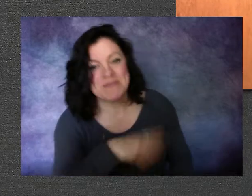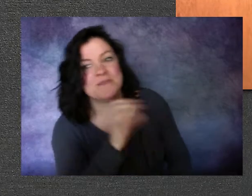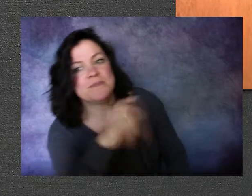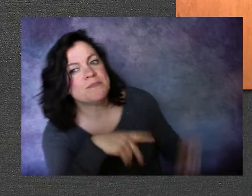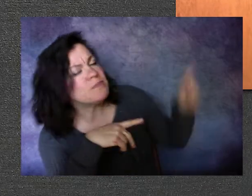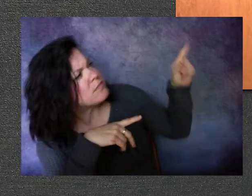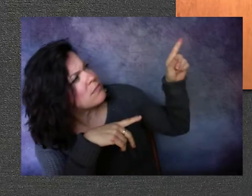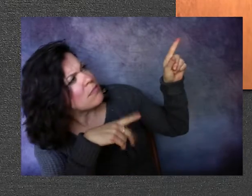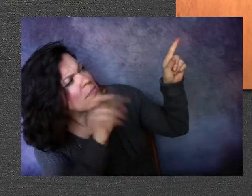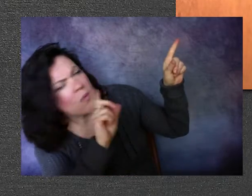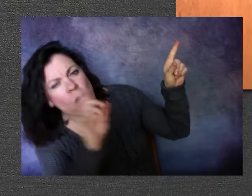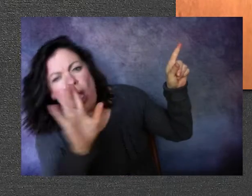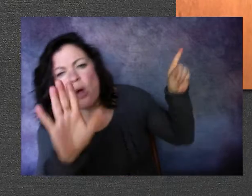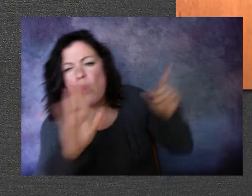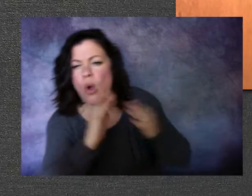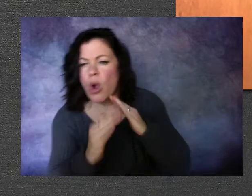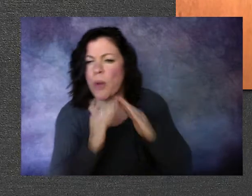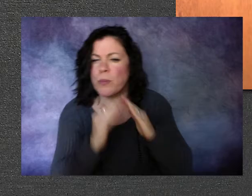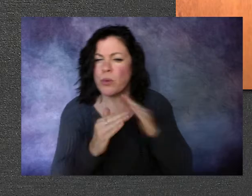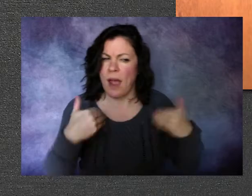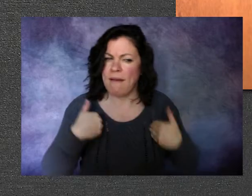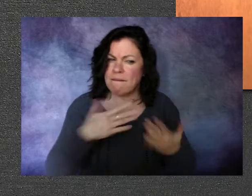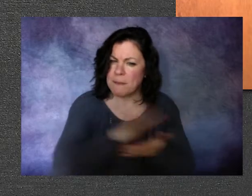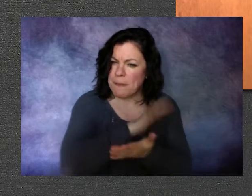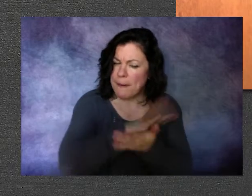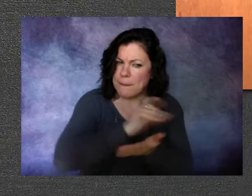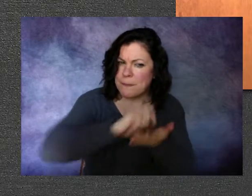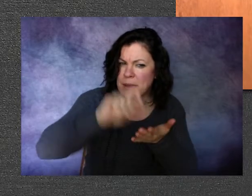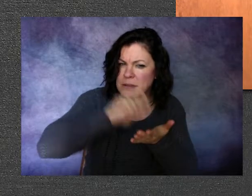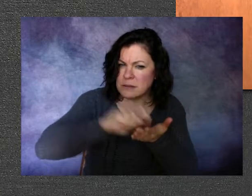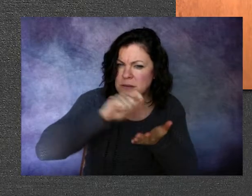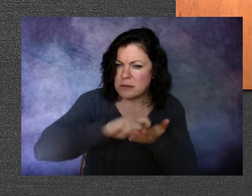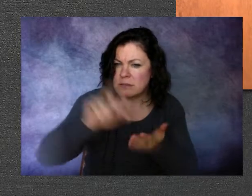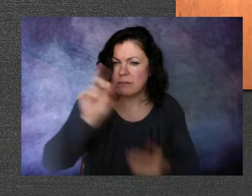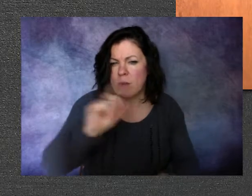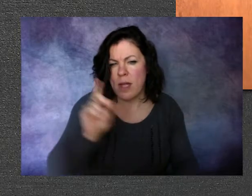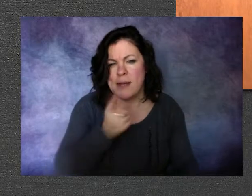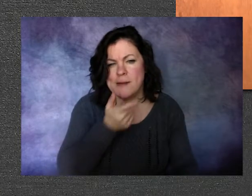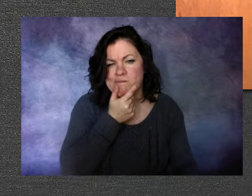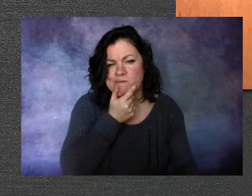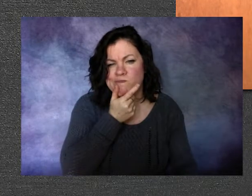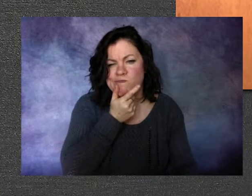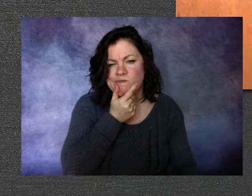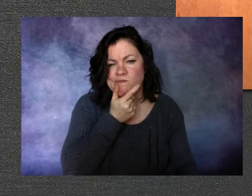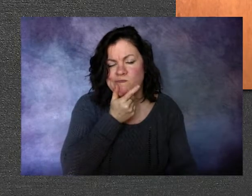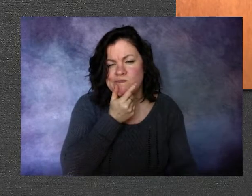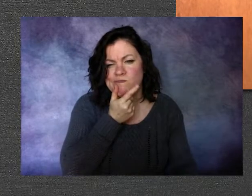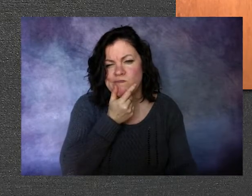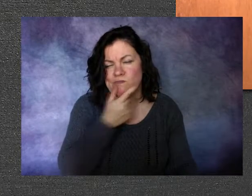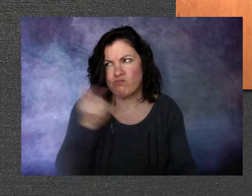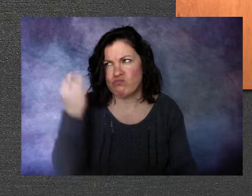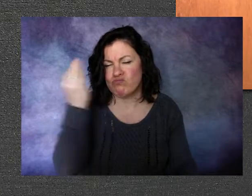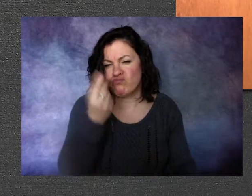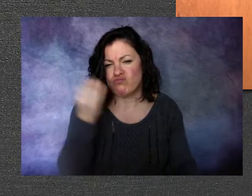Where in your community might you need a paper and pencil? Hmm, I don't know.